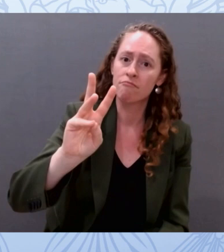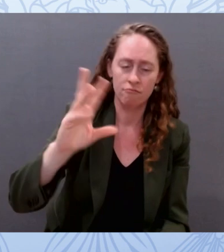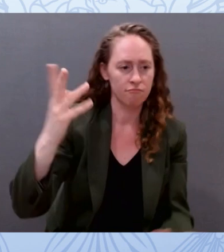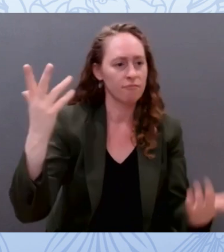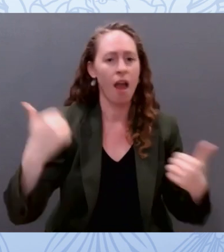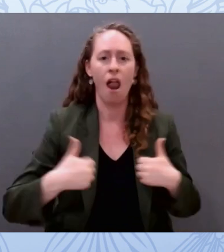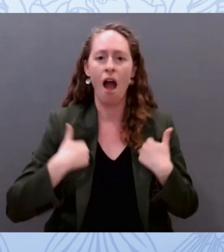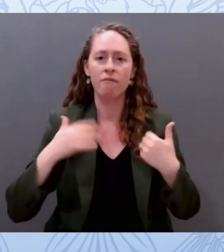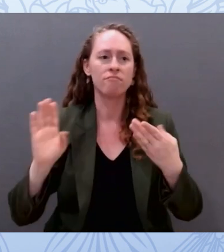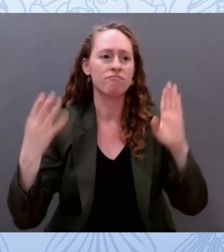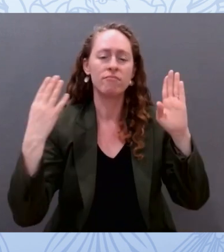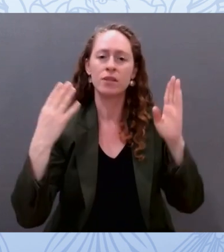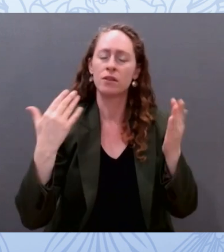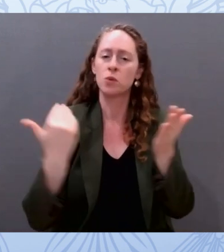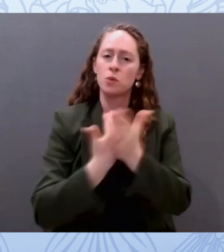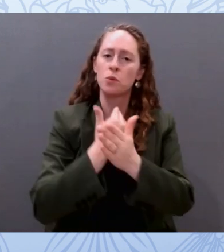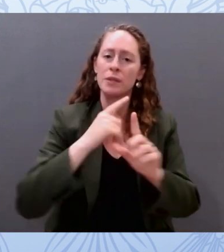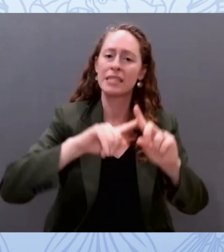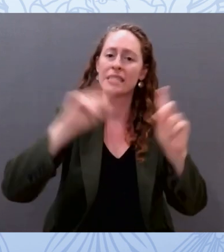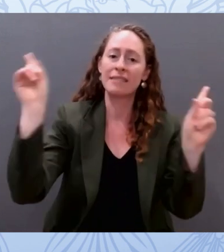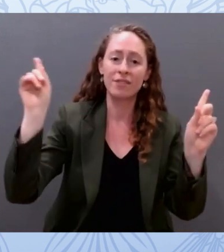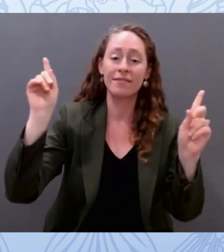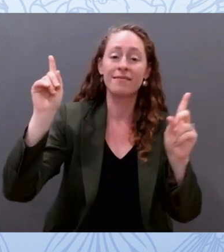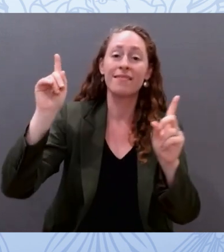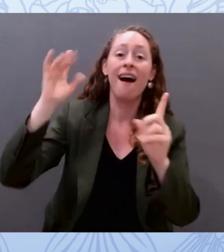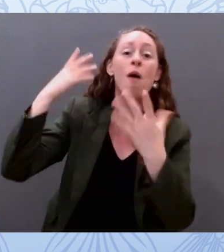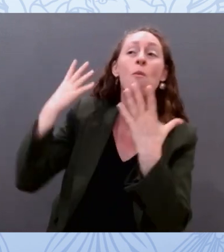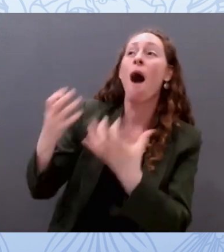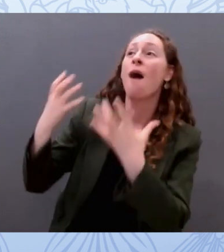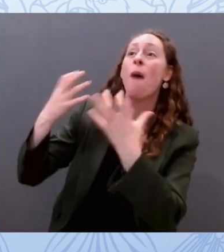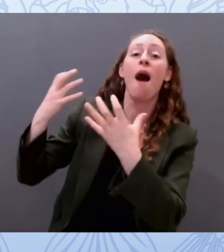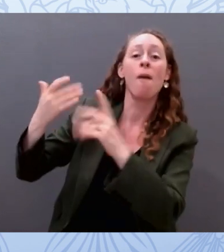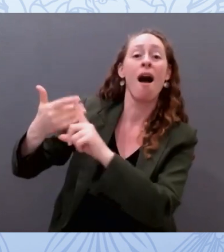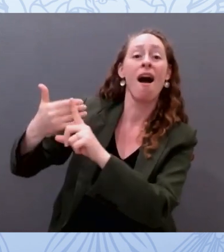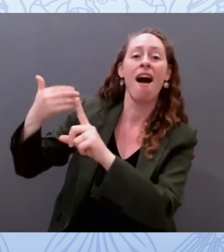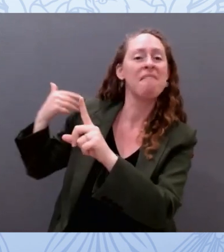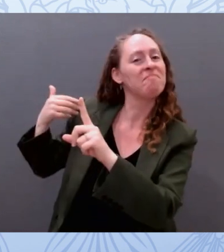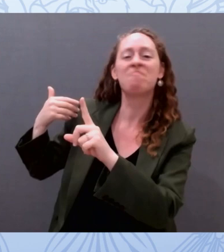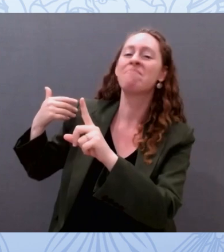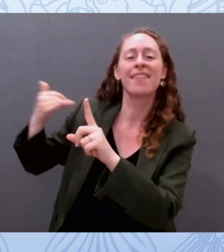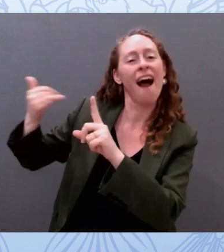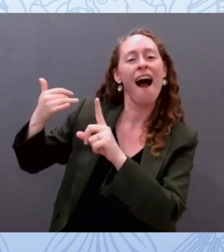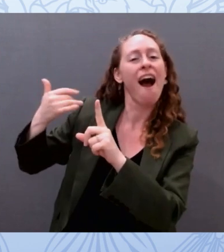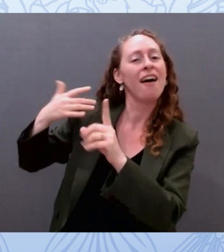And Ilia, let me just say, I will be proud to call you my colleague.